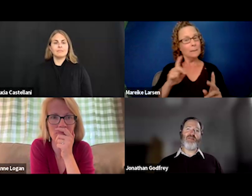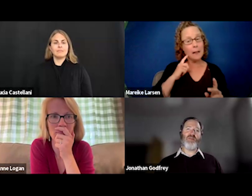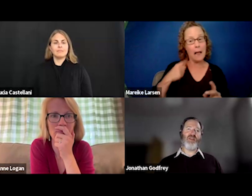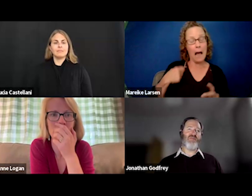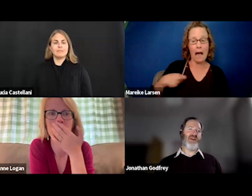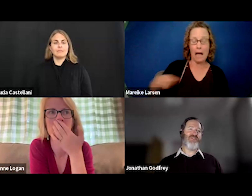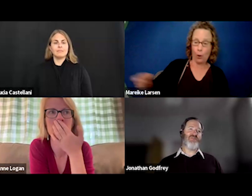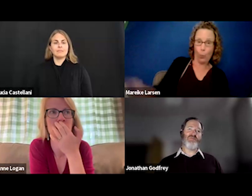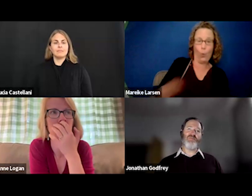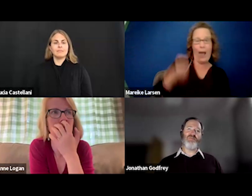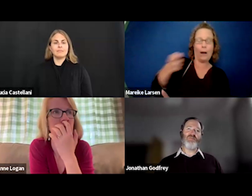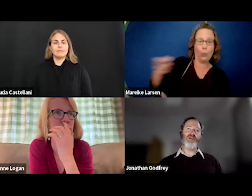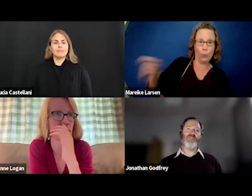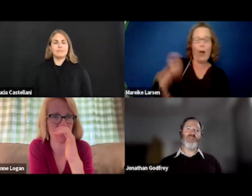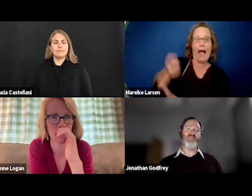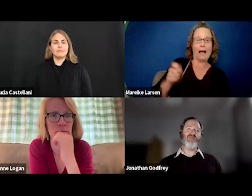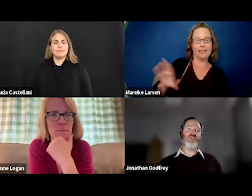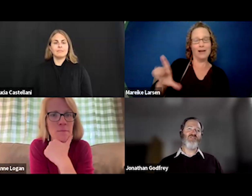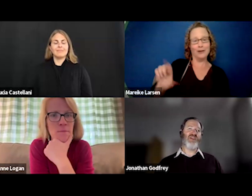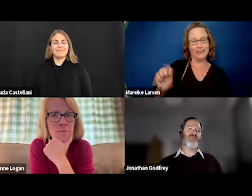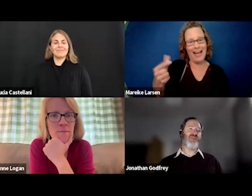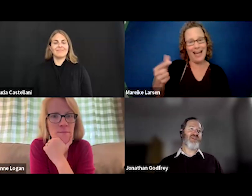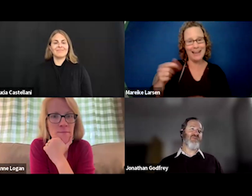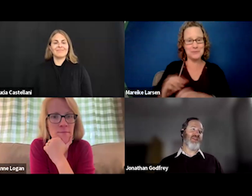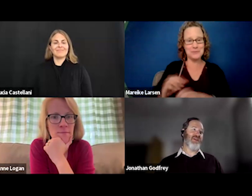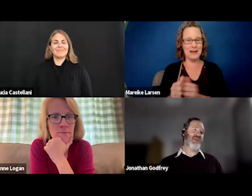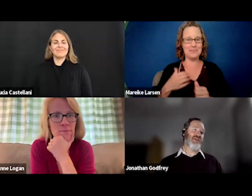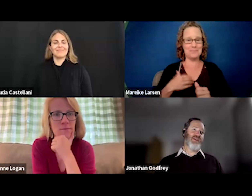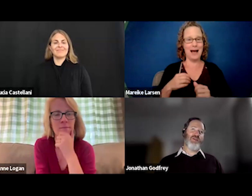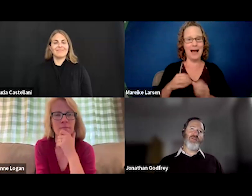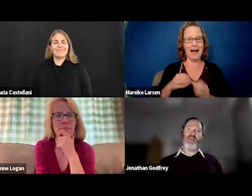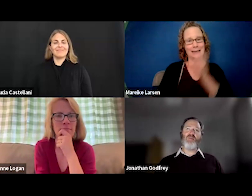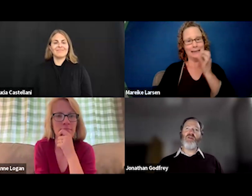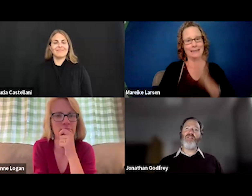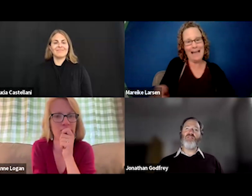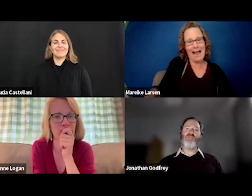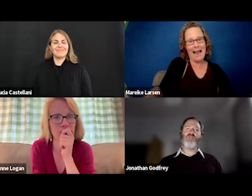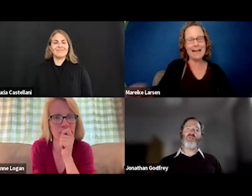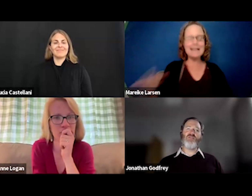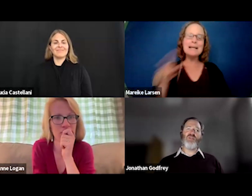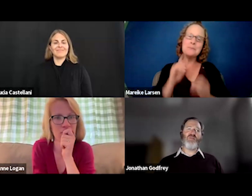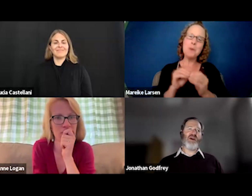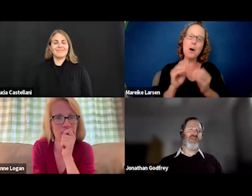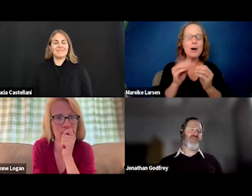It's much nicer to have an interaction with someone who can help guide you through a short space.